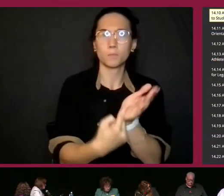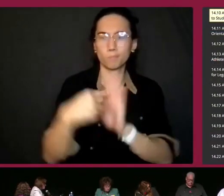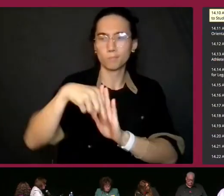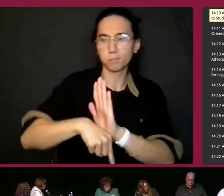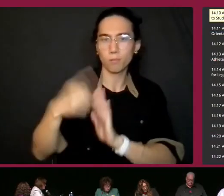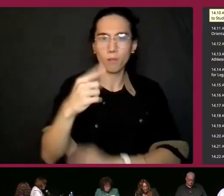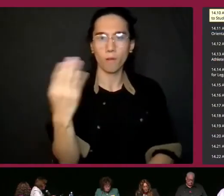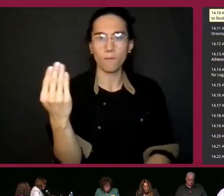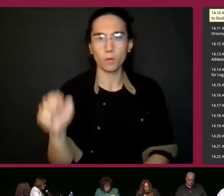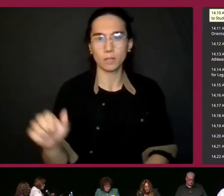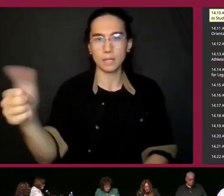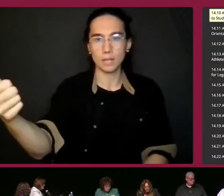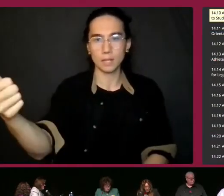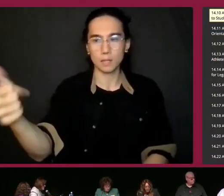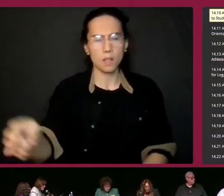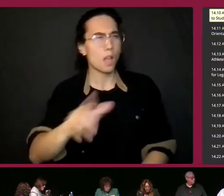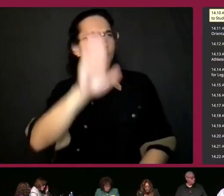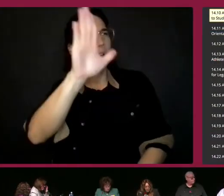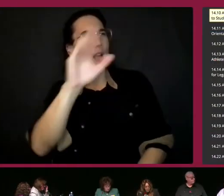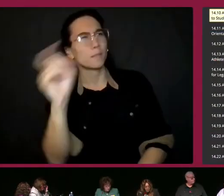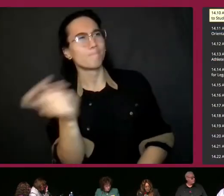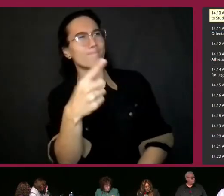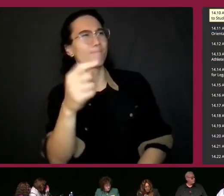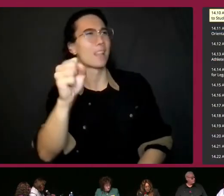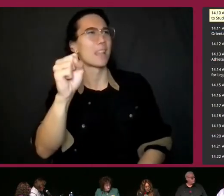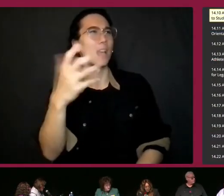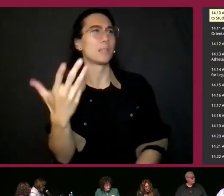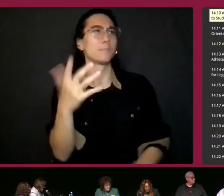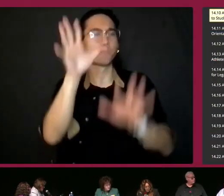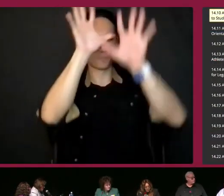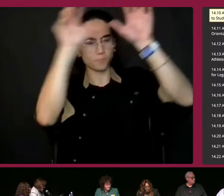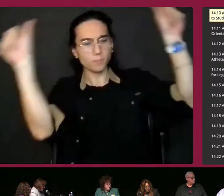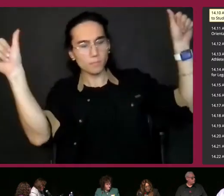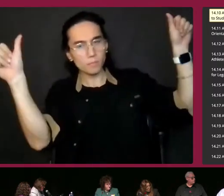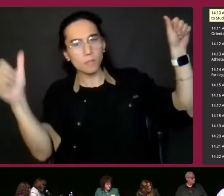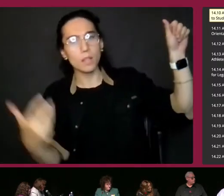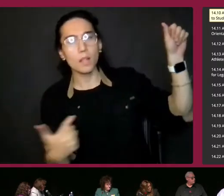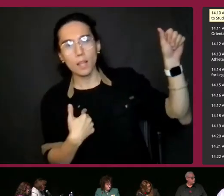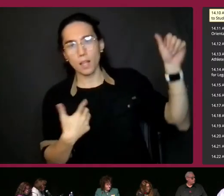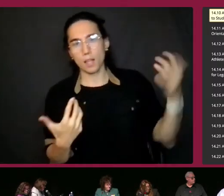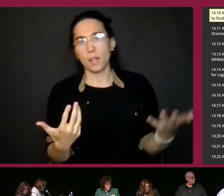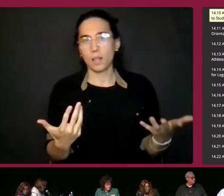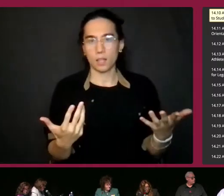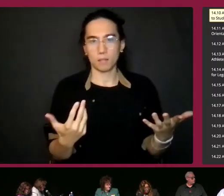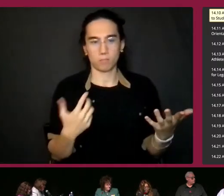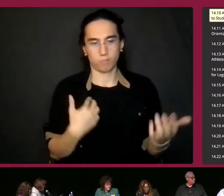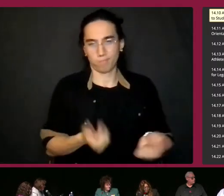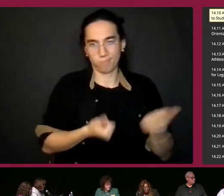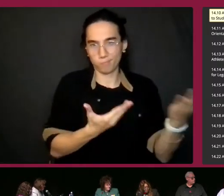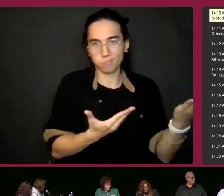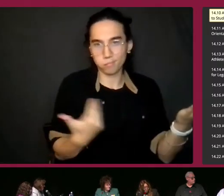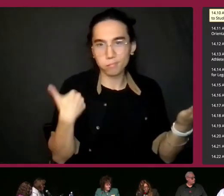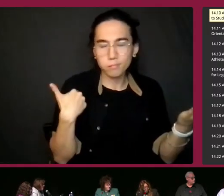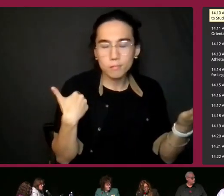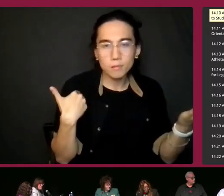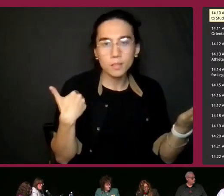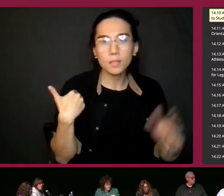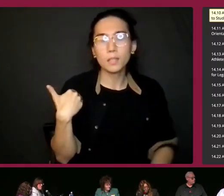Trustee Rives? Yes, Madam President. Uh, you know, I brought this up before that someday